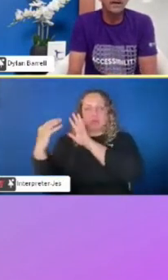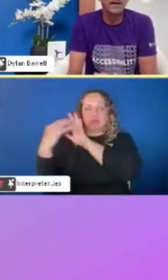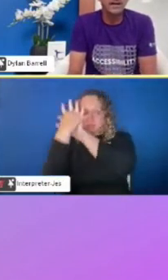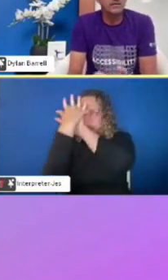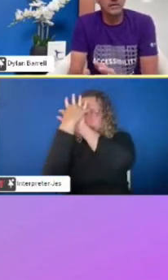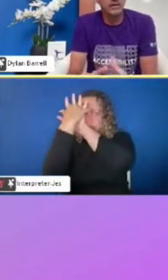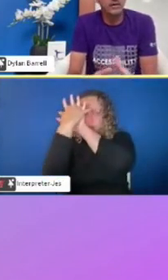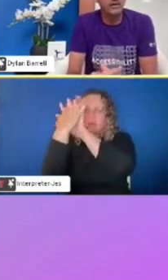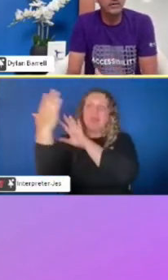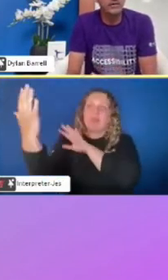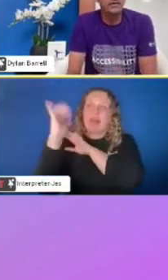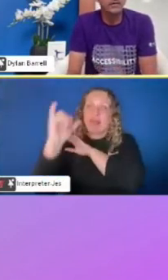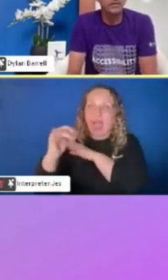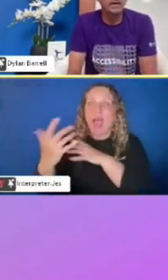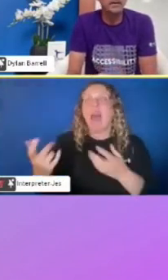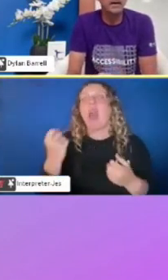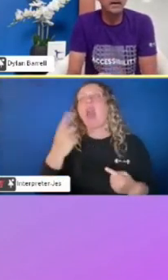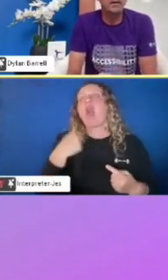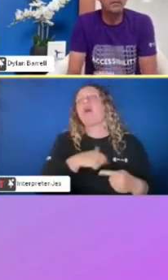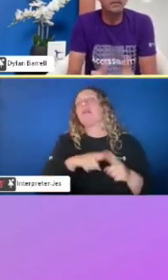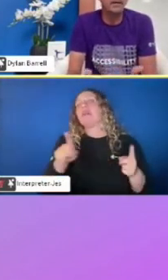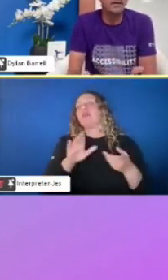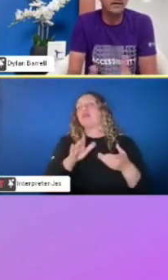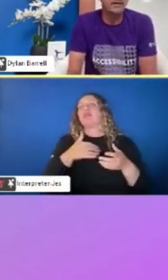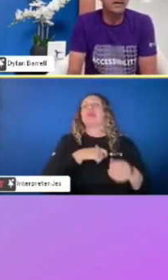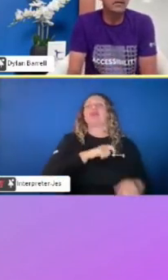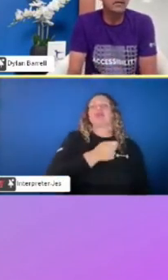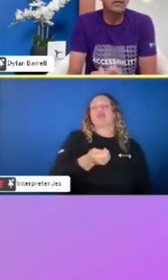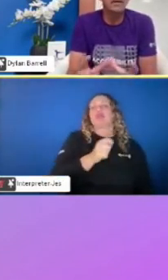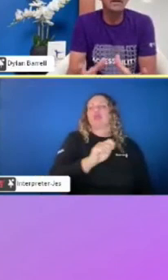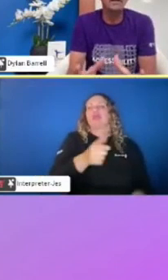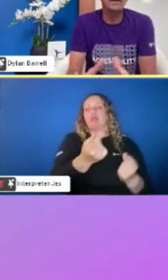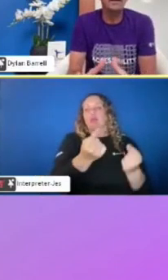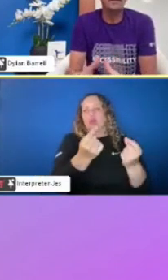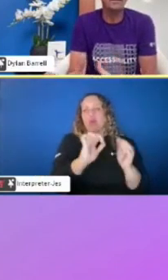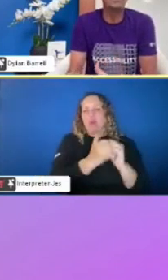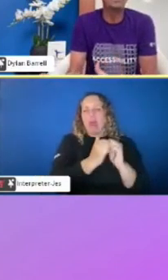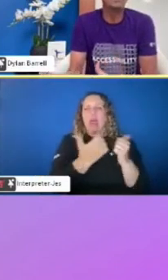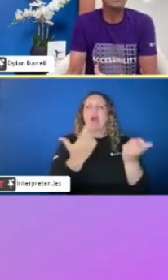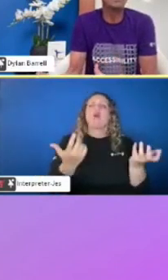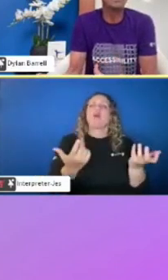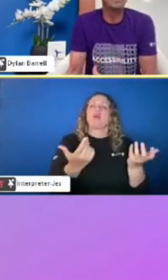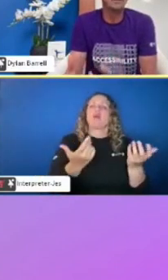And they can turn it on or off in different ways. One of the things they can do is they can allow somebody